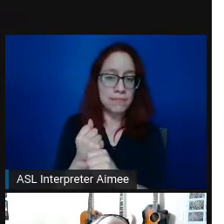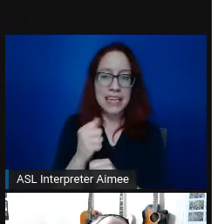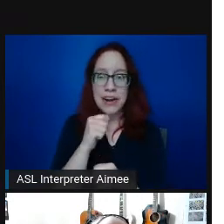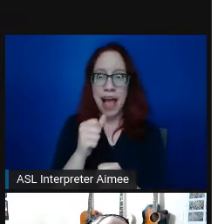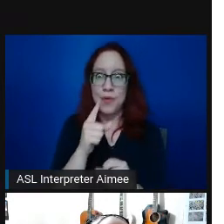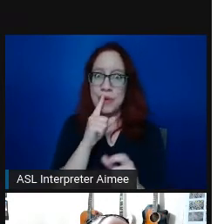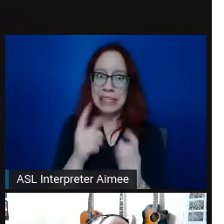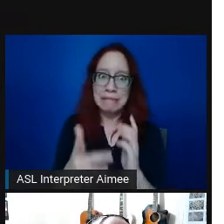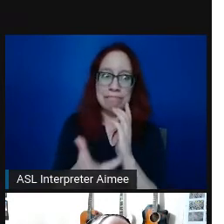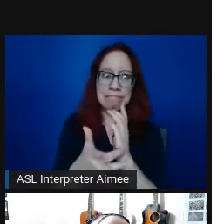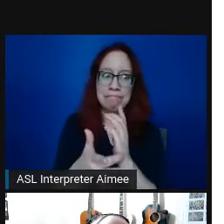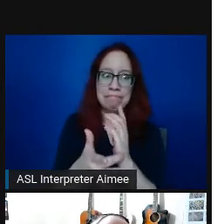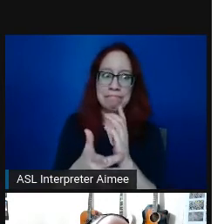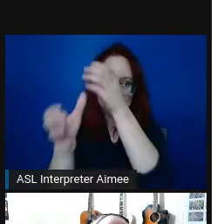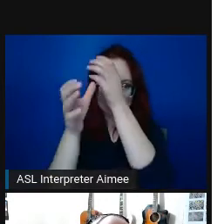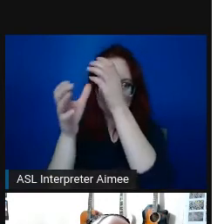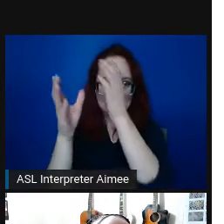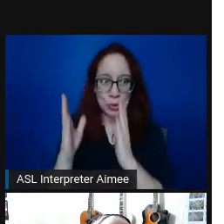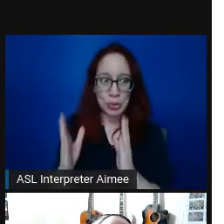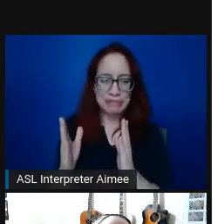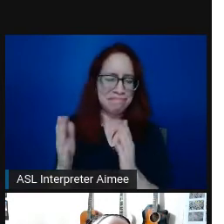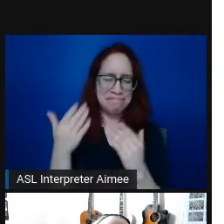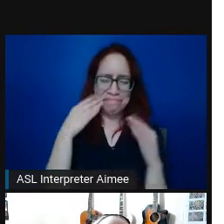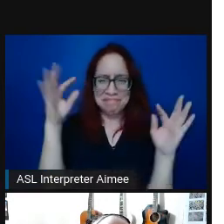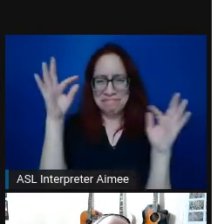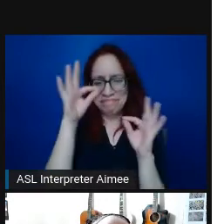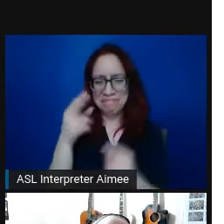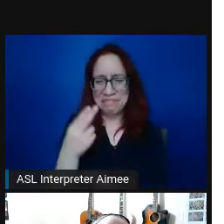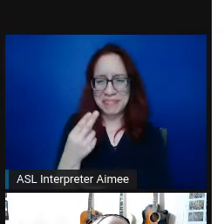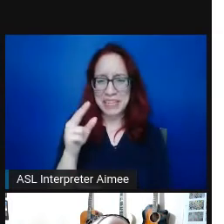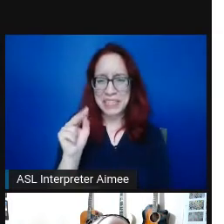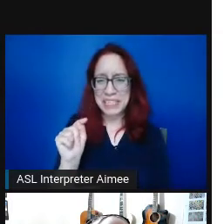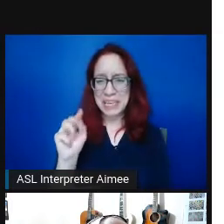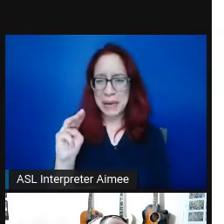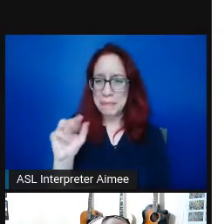They don't really know much about HTML or anything like that,